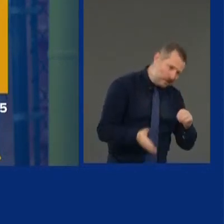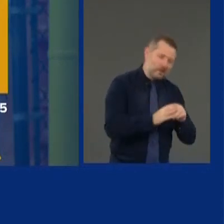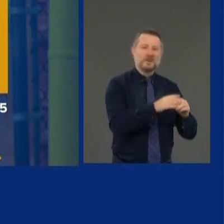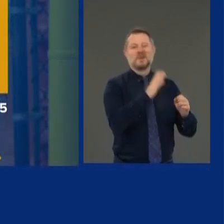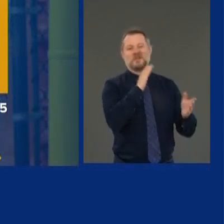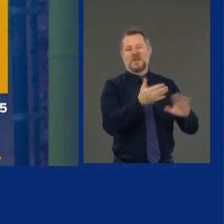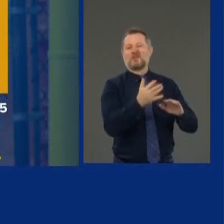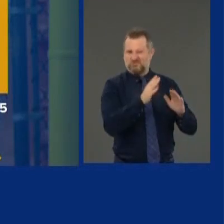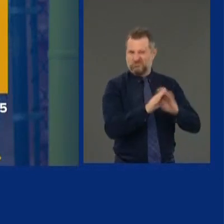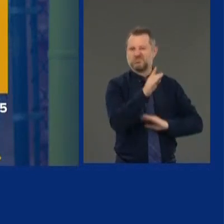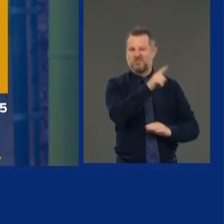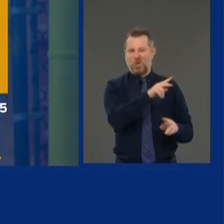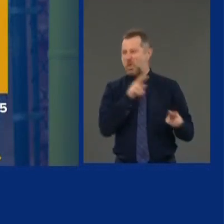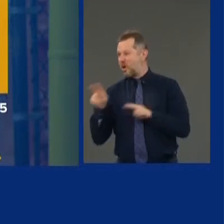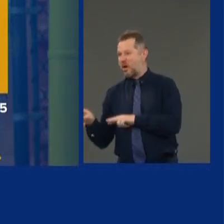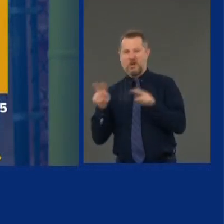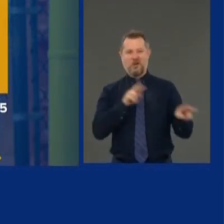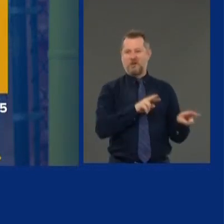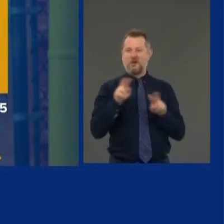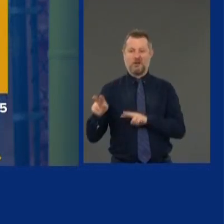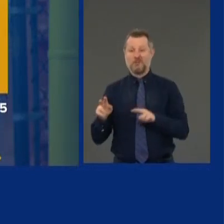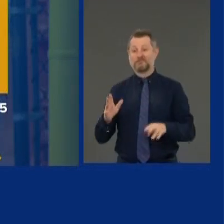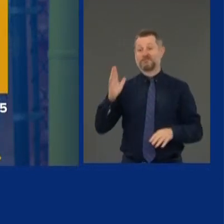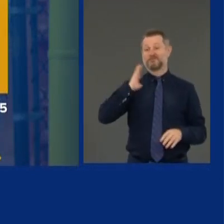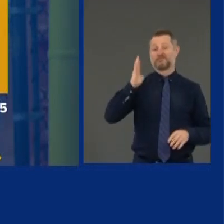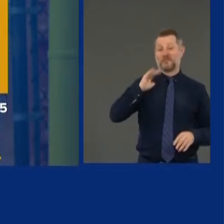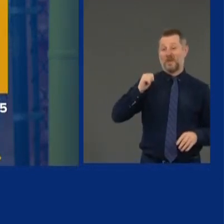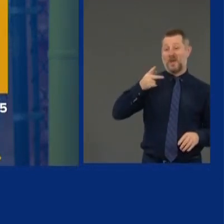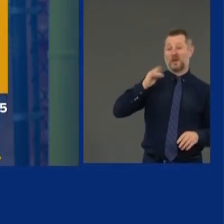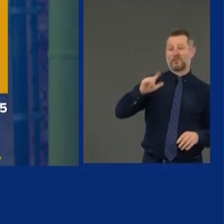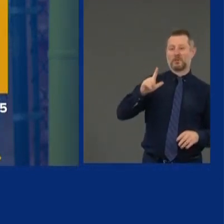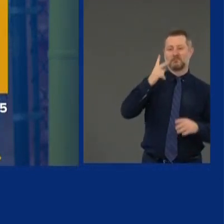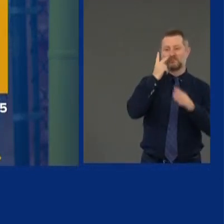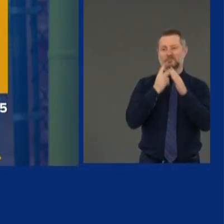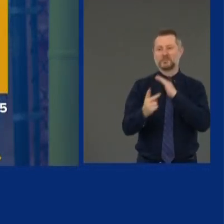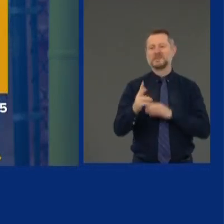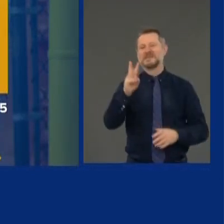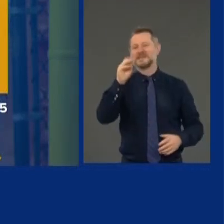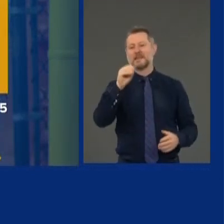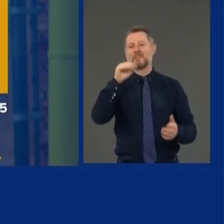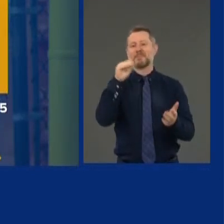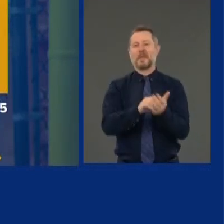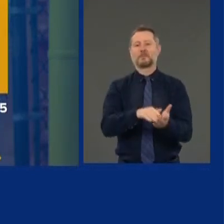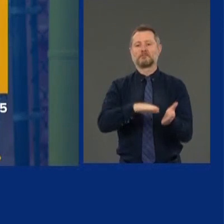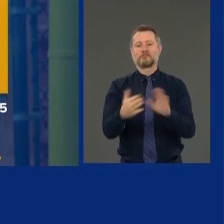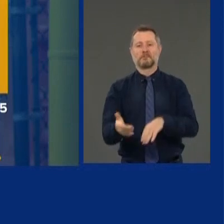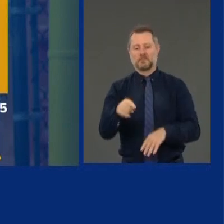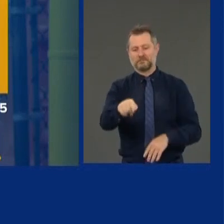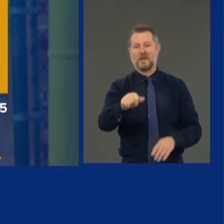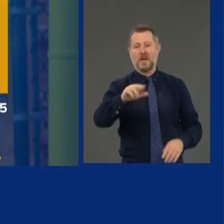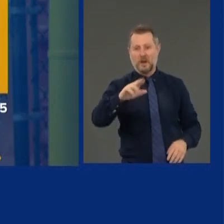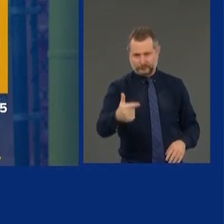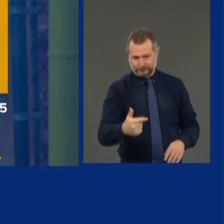BECAUSE THEY SEE MORE PEOPLE GOING TO THE HOSPITALS SO THEY